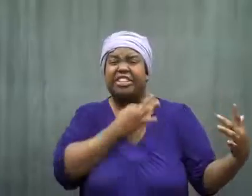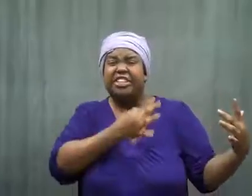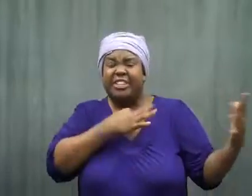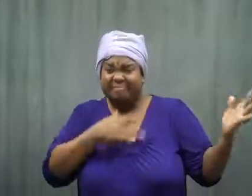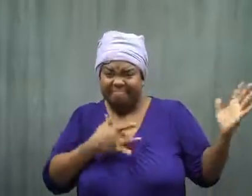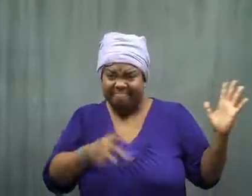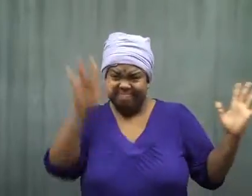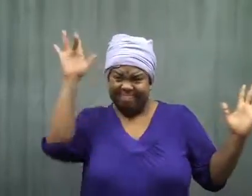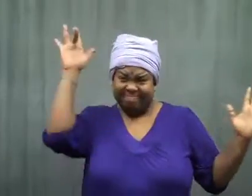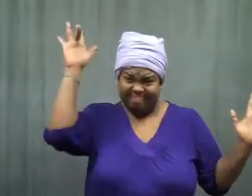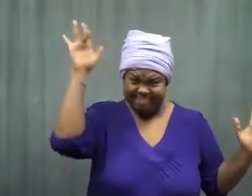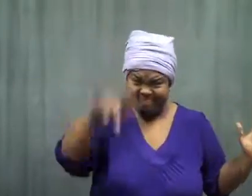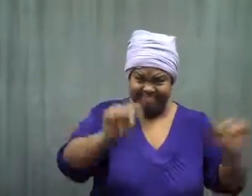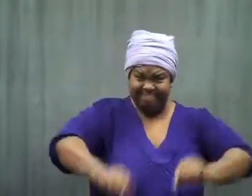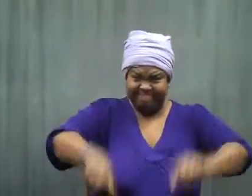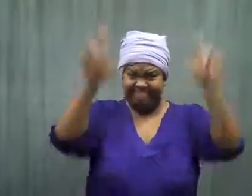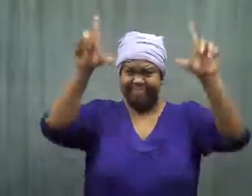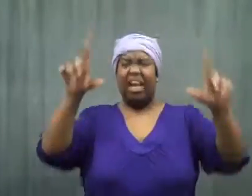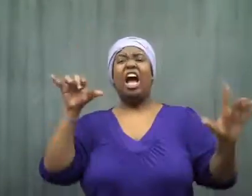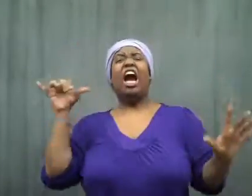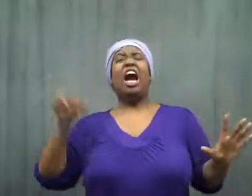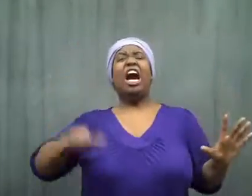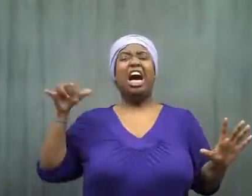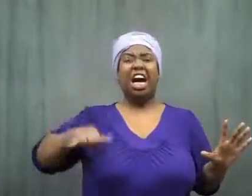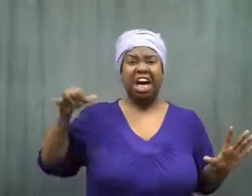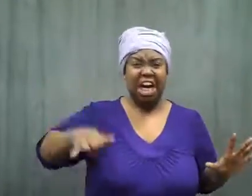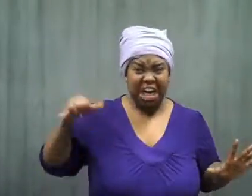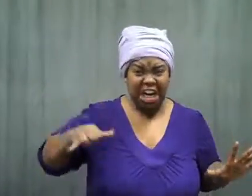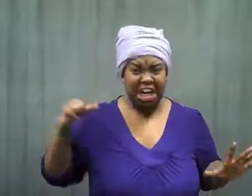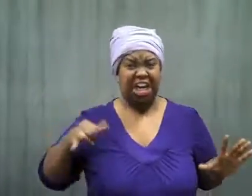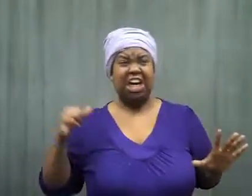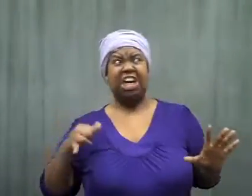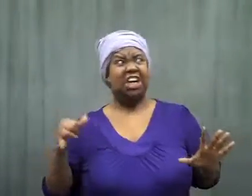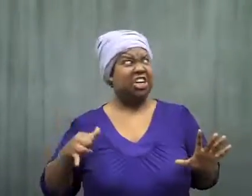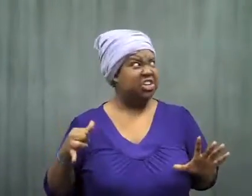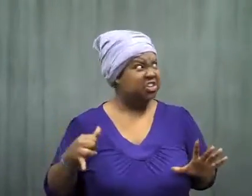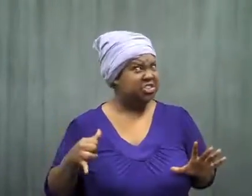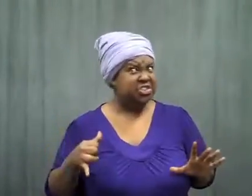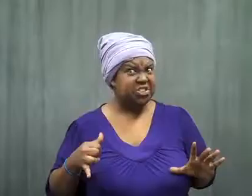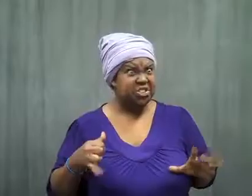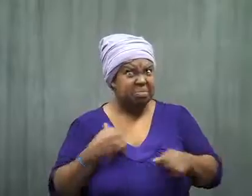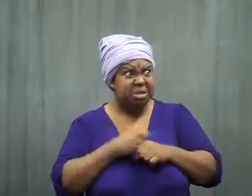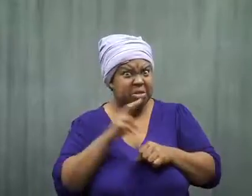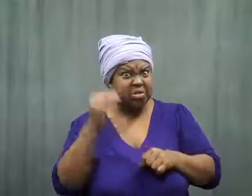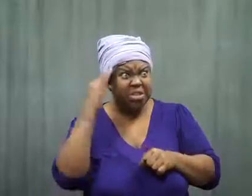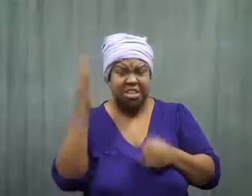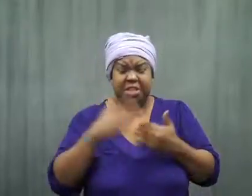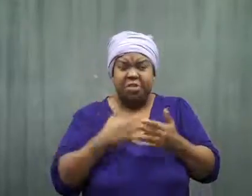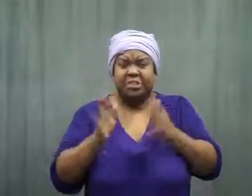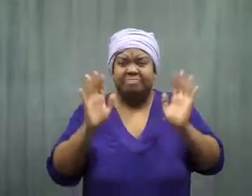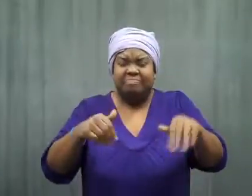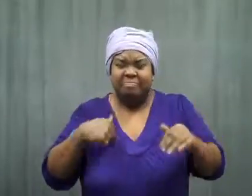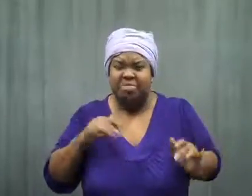I decided to try clicking on something, and there it was.